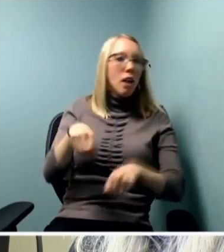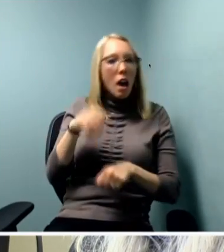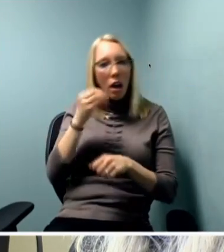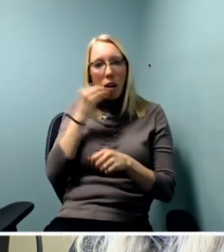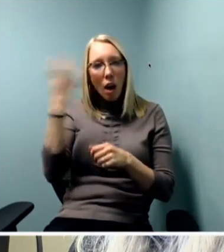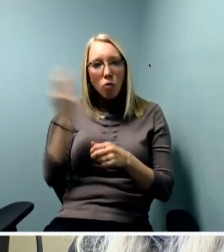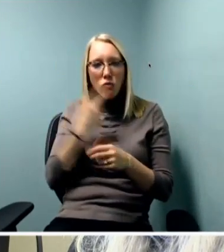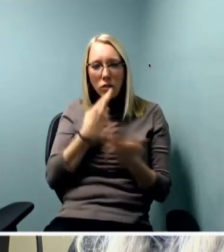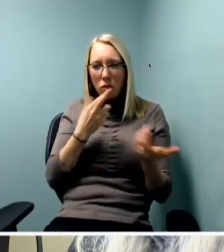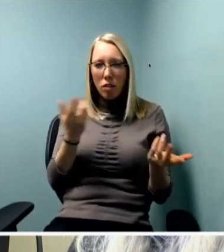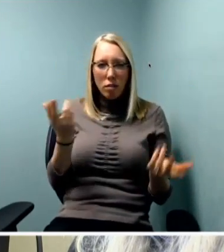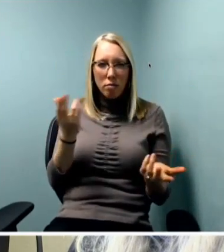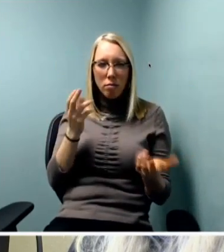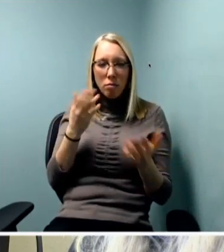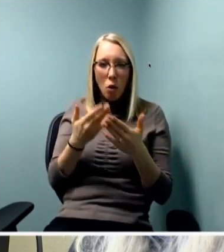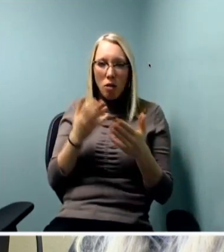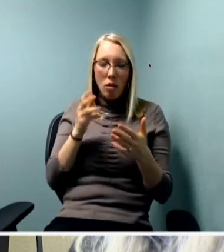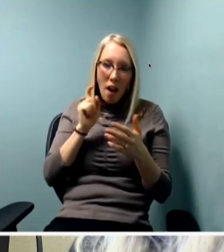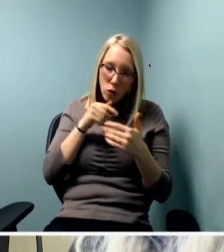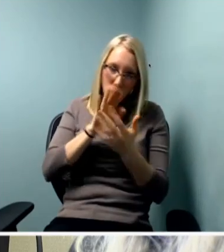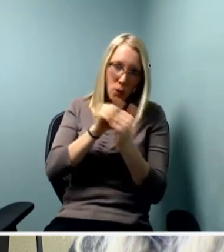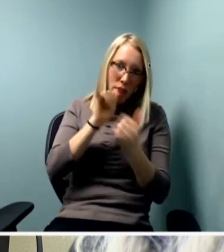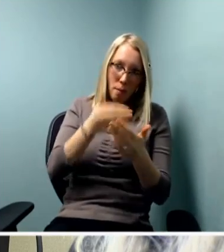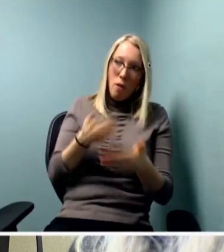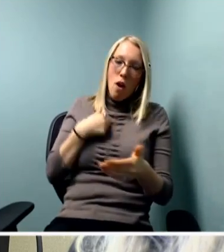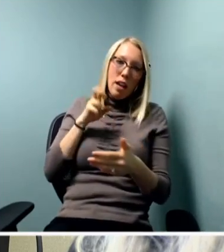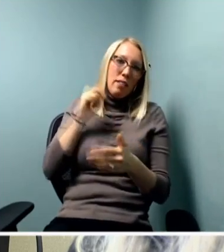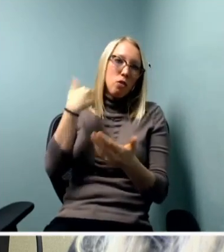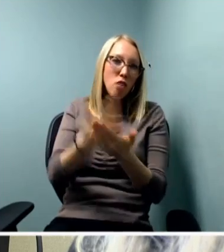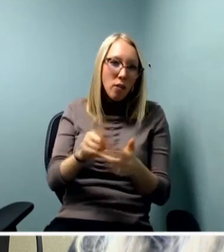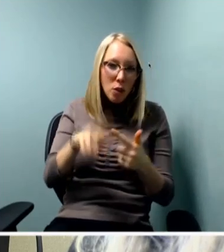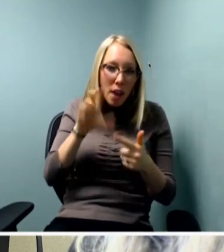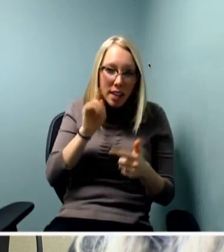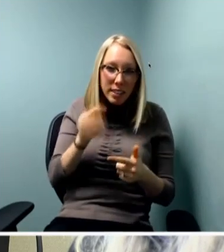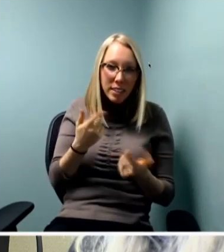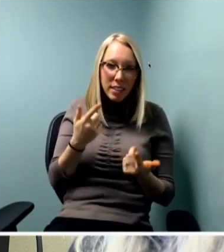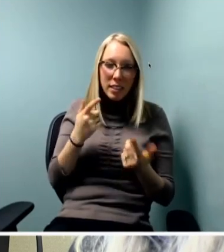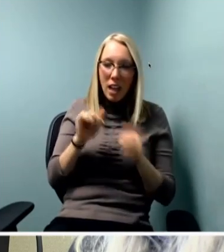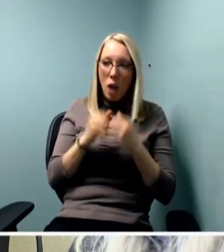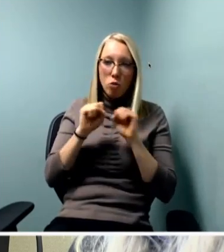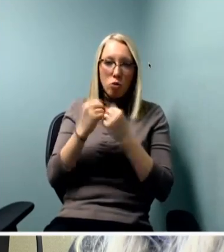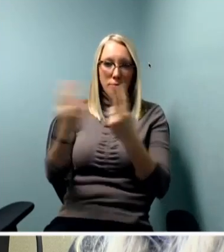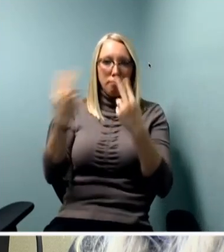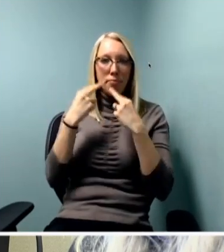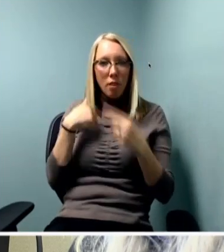how do you deal with the sociological impact of what people see in the media?